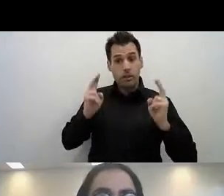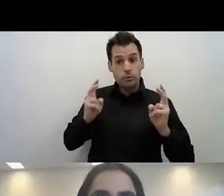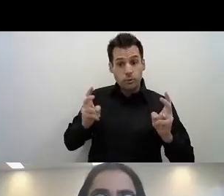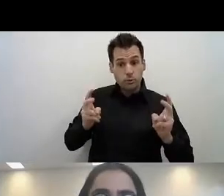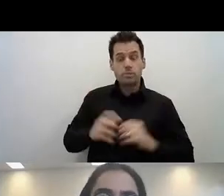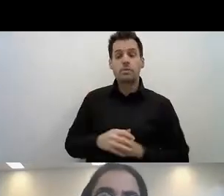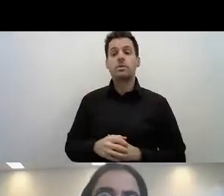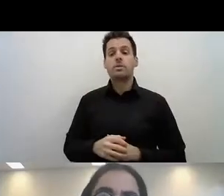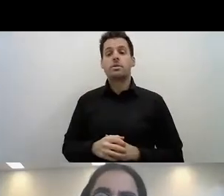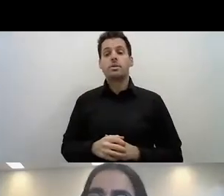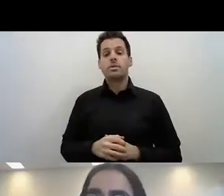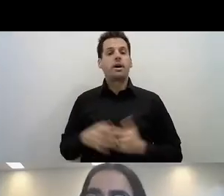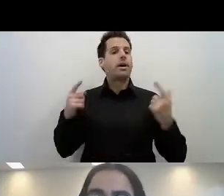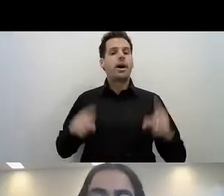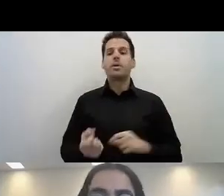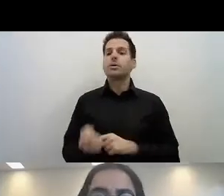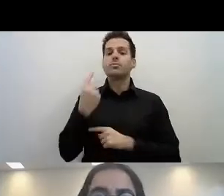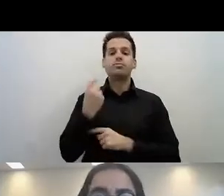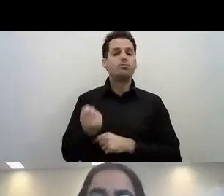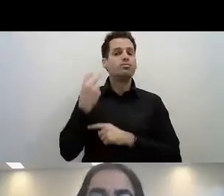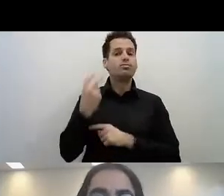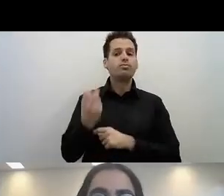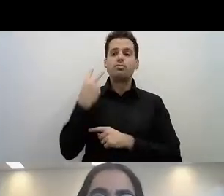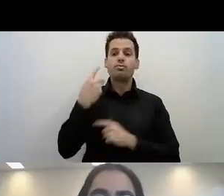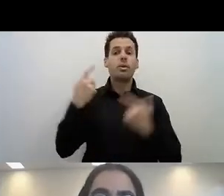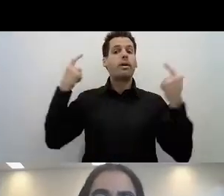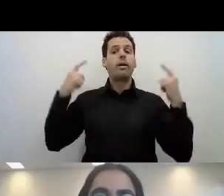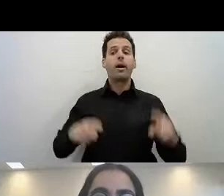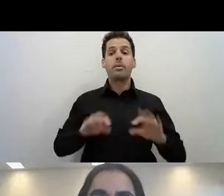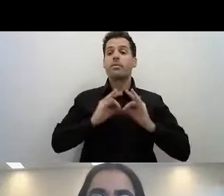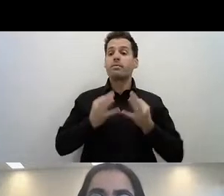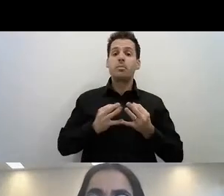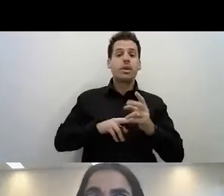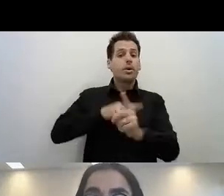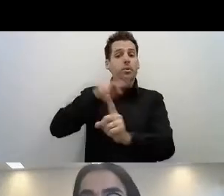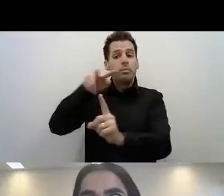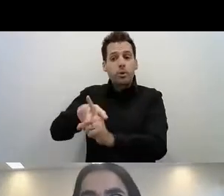years ago the complainant in his family had made a reservation to stay at a resort which included